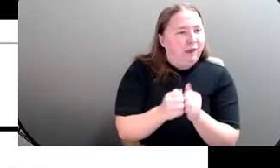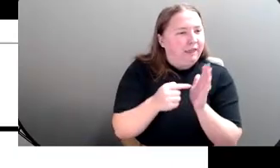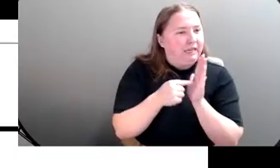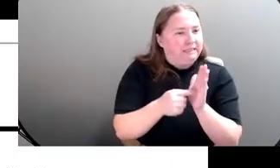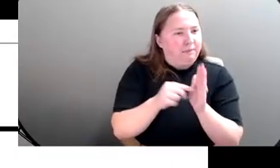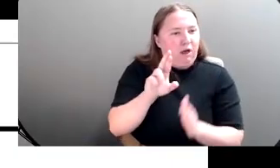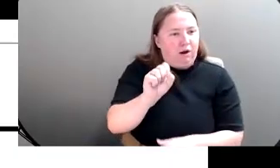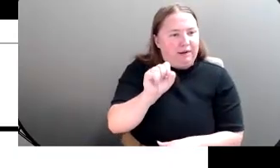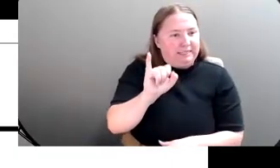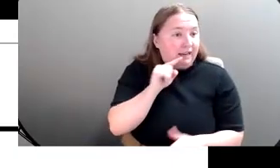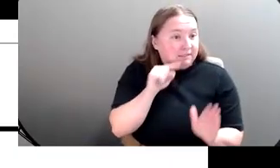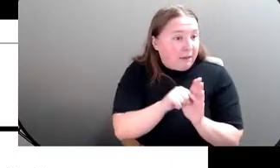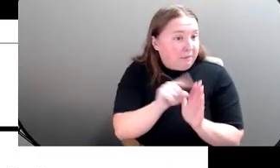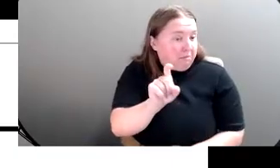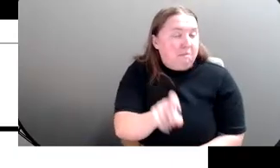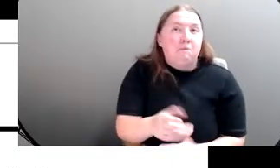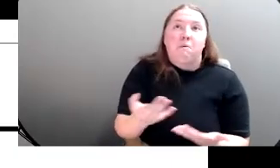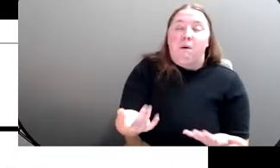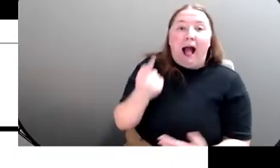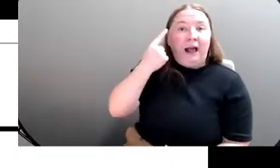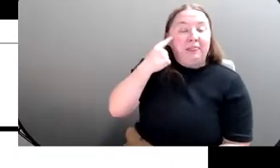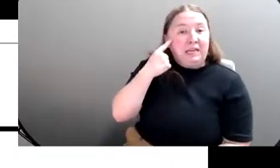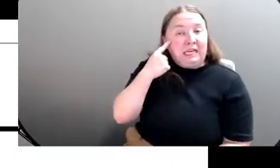So, I think that might be